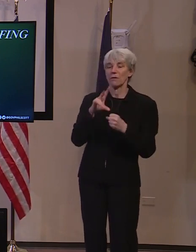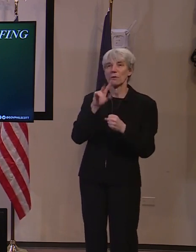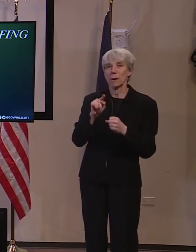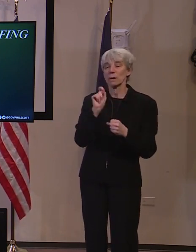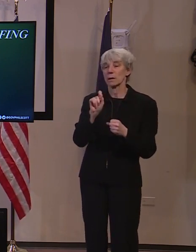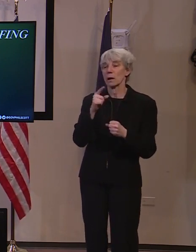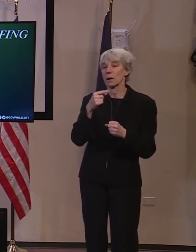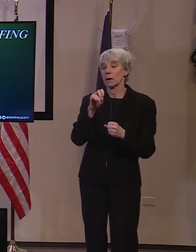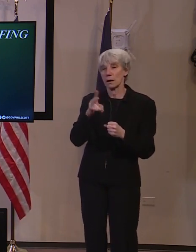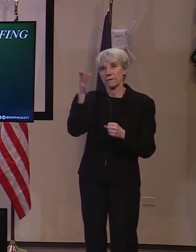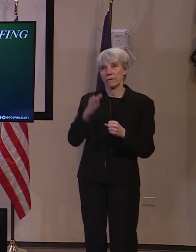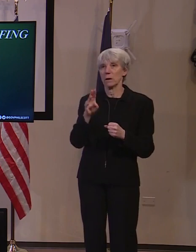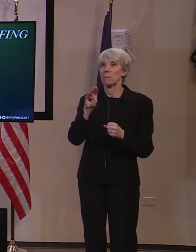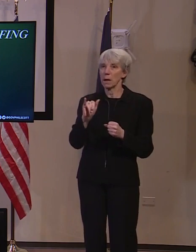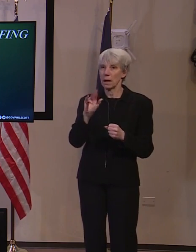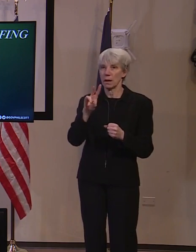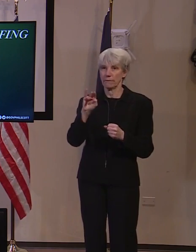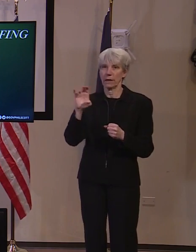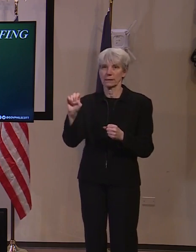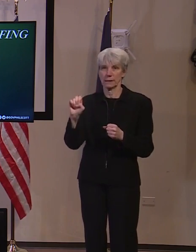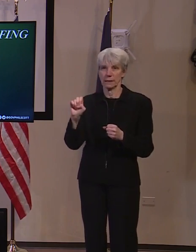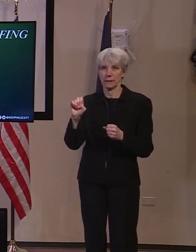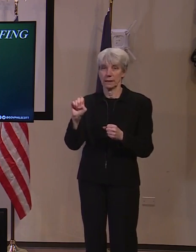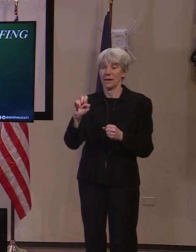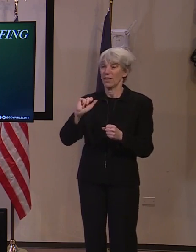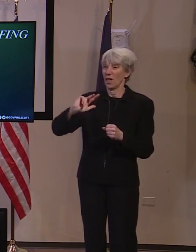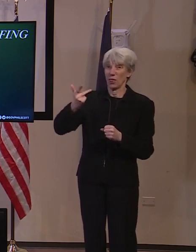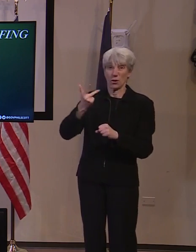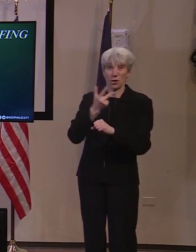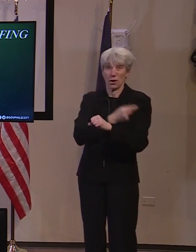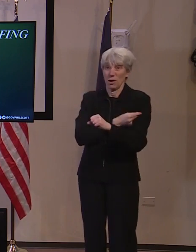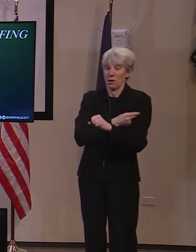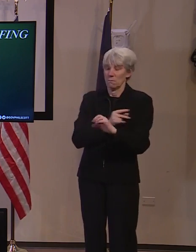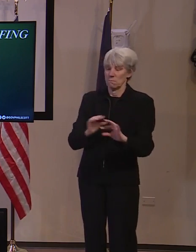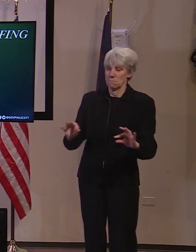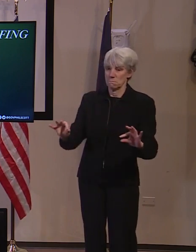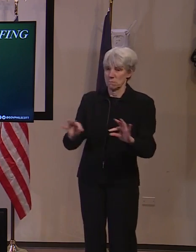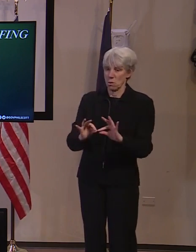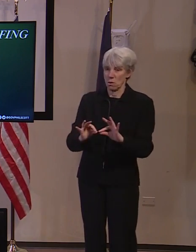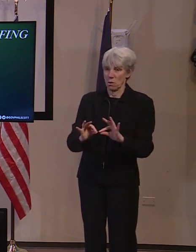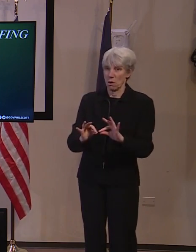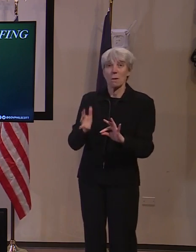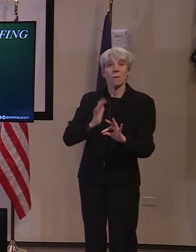We consider the 3rd dose so essential to our future success in Vermont that